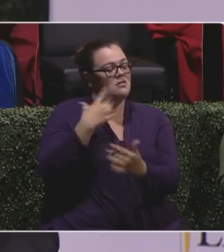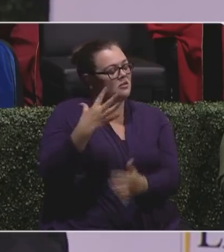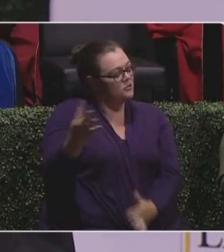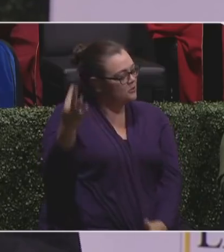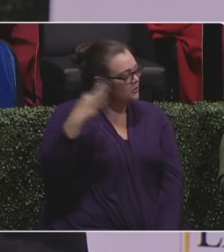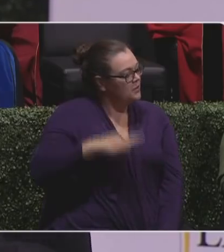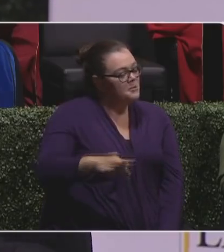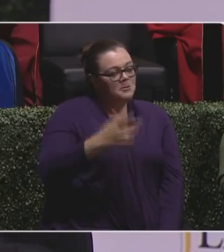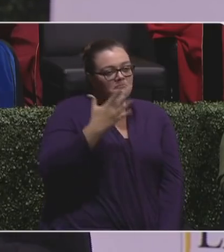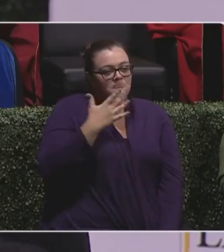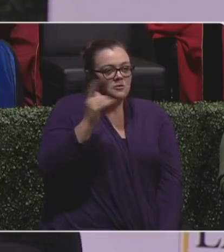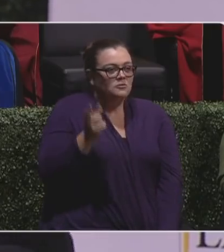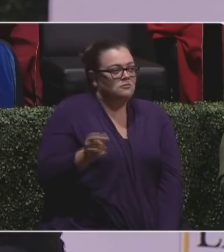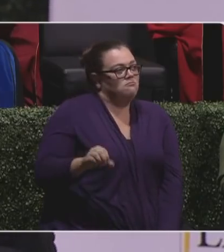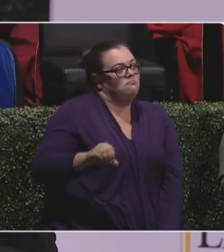IT IS INDEED A PLEASURE TO BE HERE.